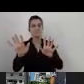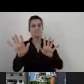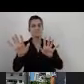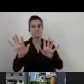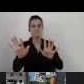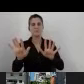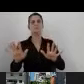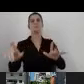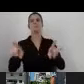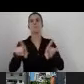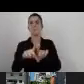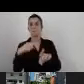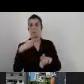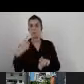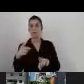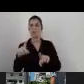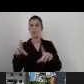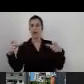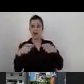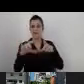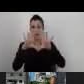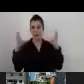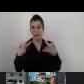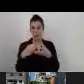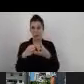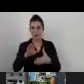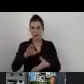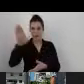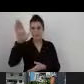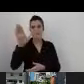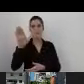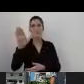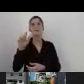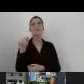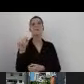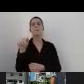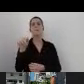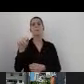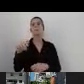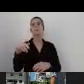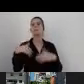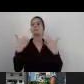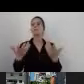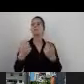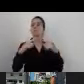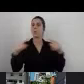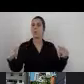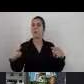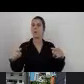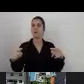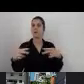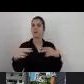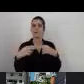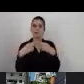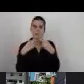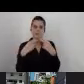Global Ramp possess different solutions. First of all, it's all the consulting model that we are